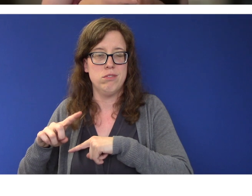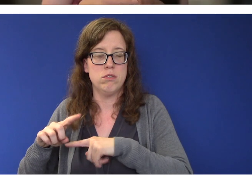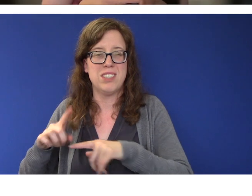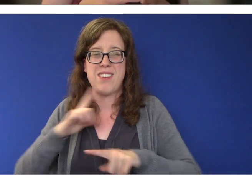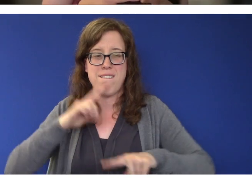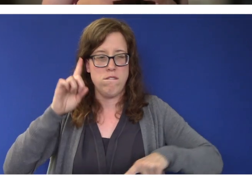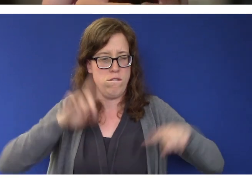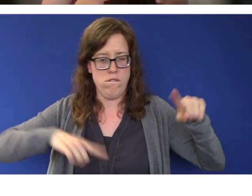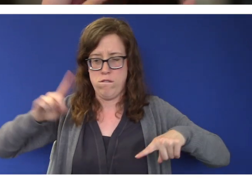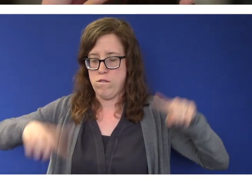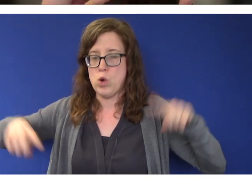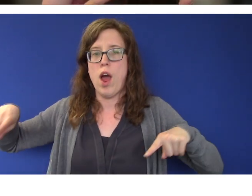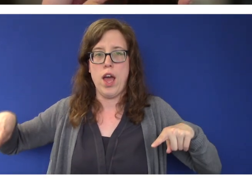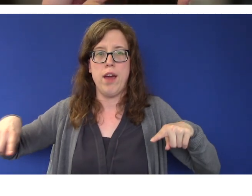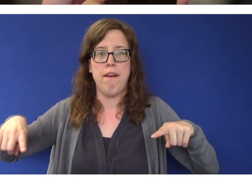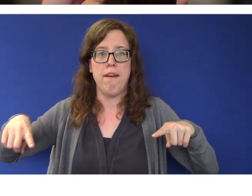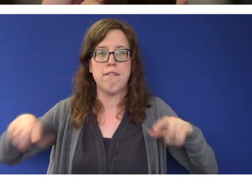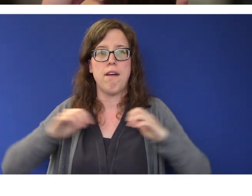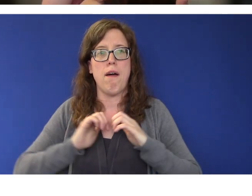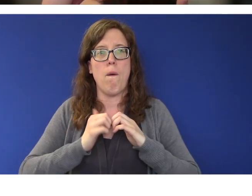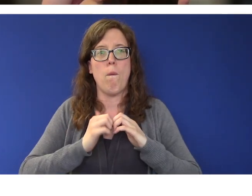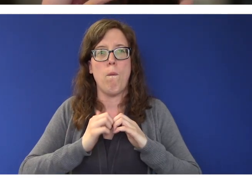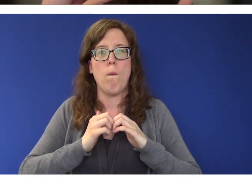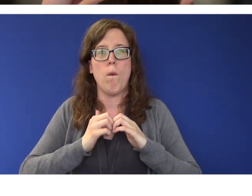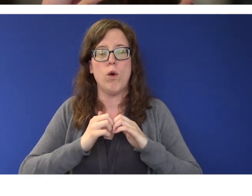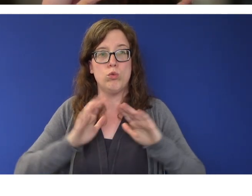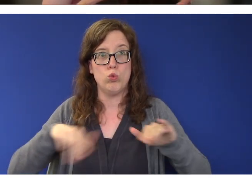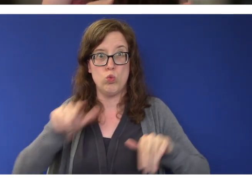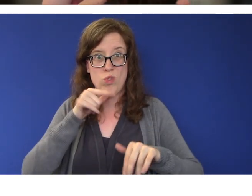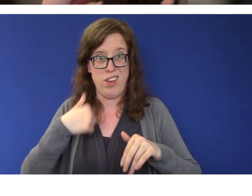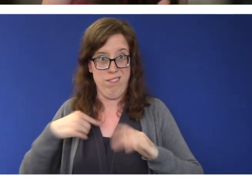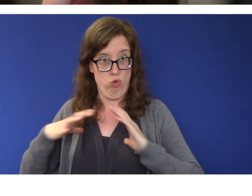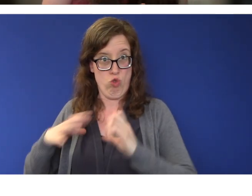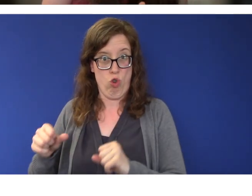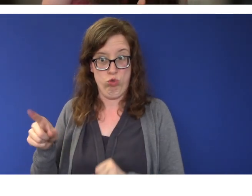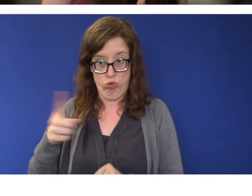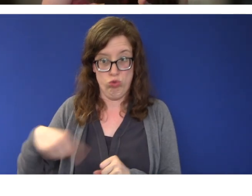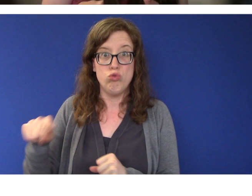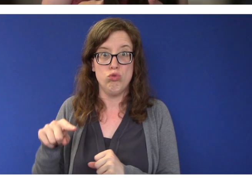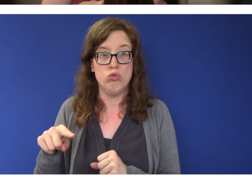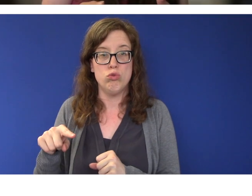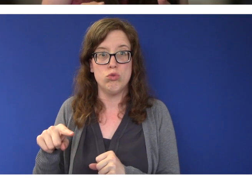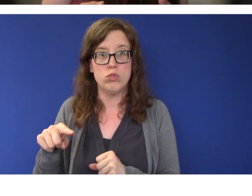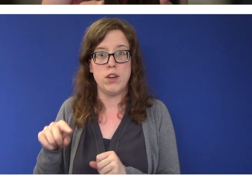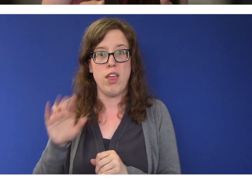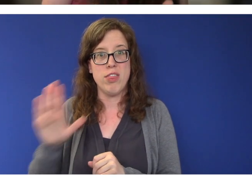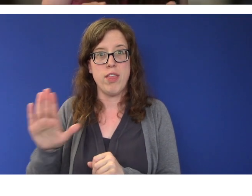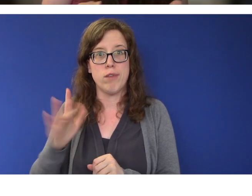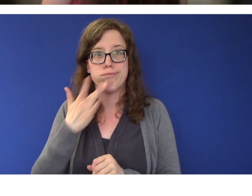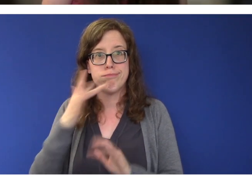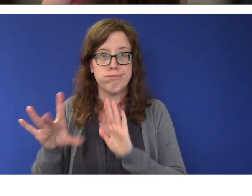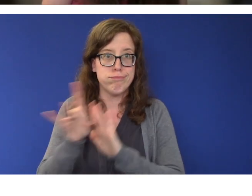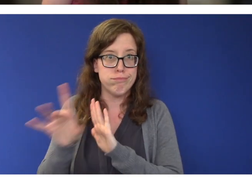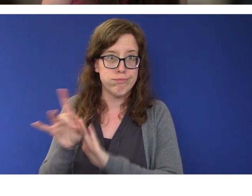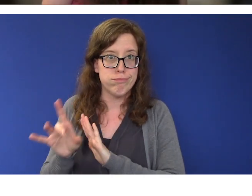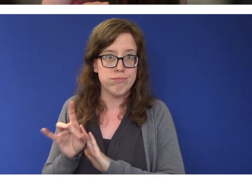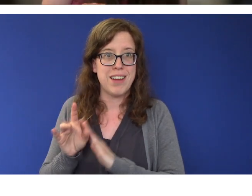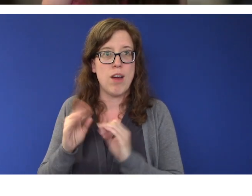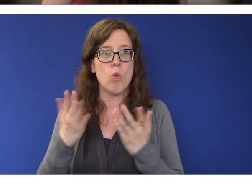different variety of how children with CHARGE Syndrome choose to communicate and what is most